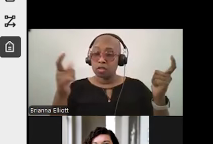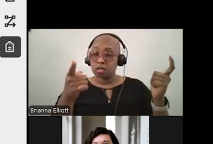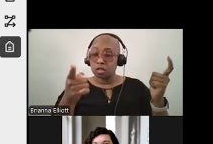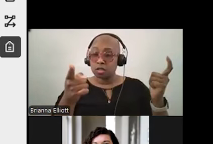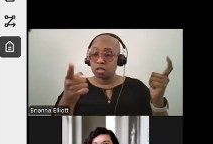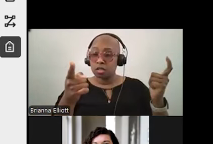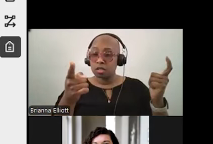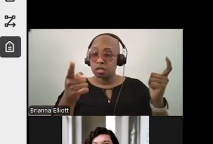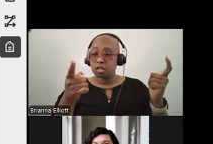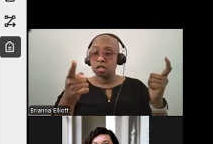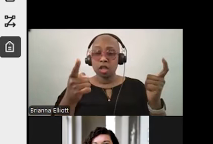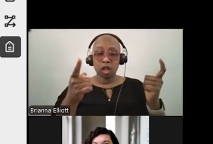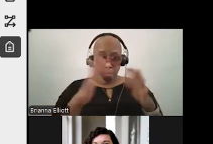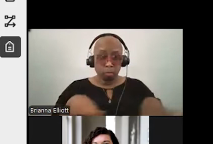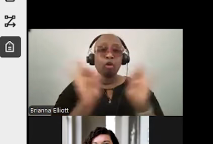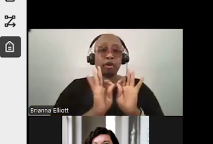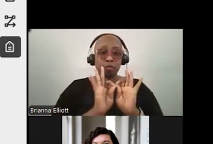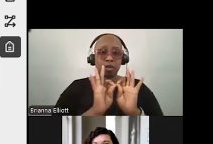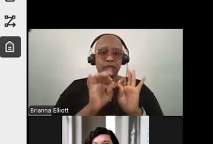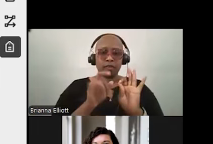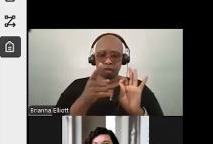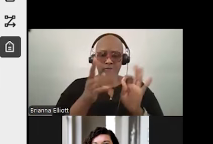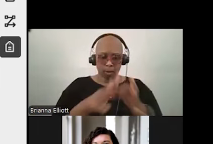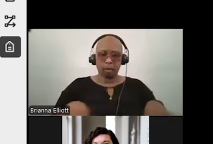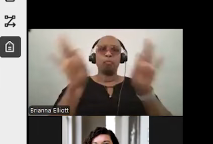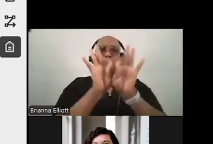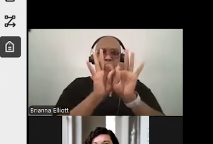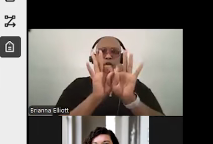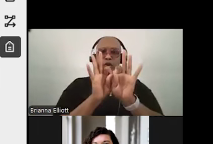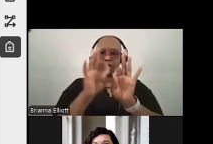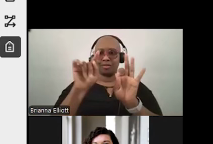are going to be correct. I can see pretty easily that the problem that we have here is this is the